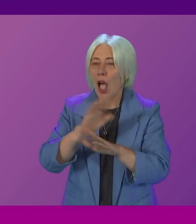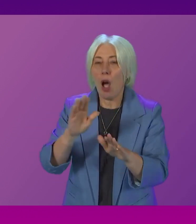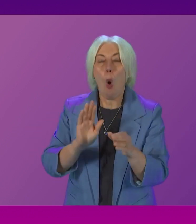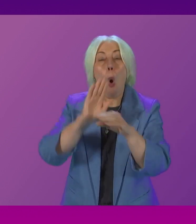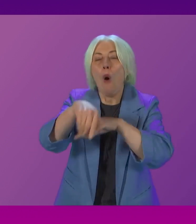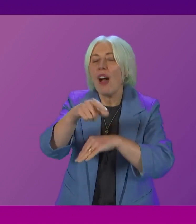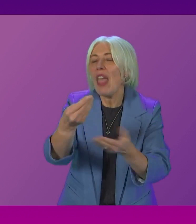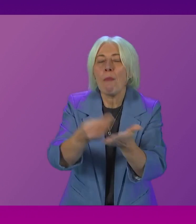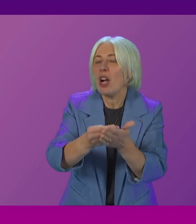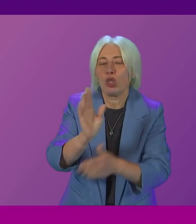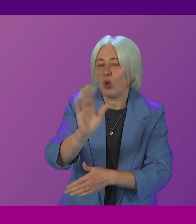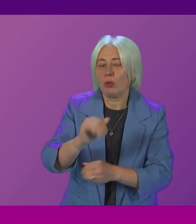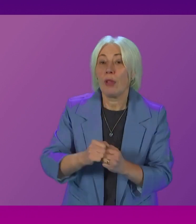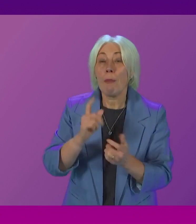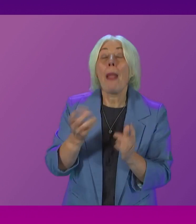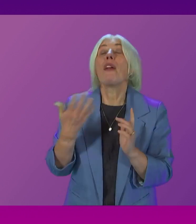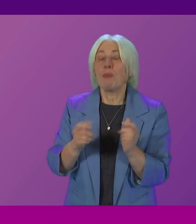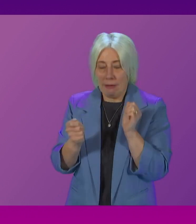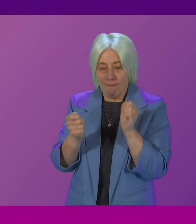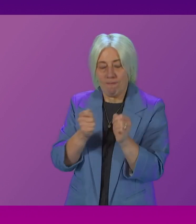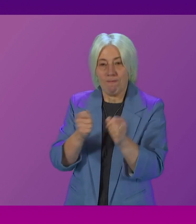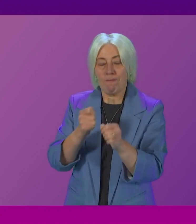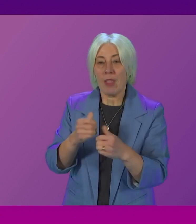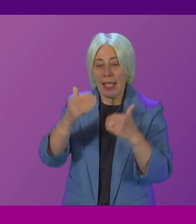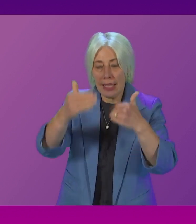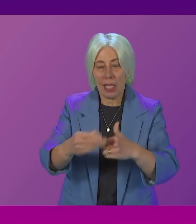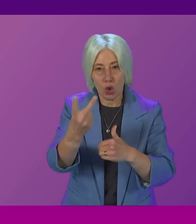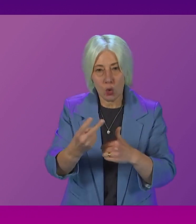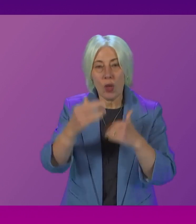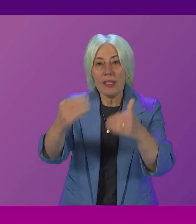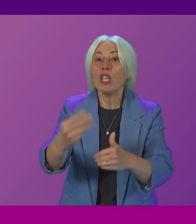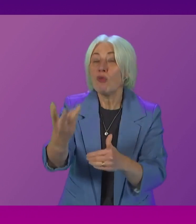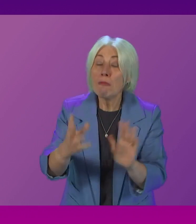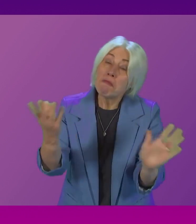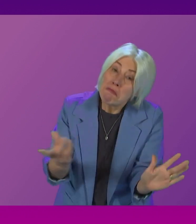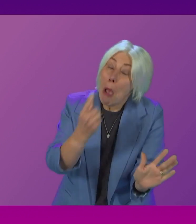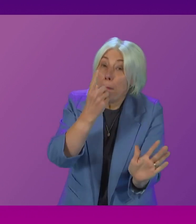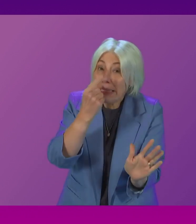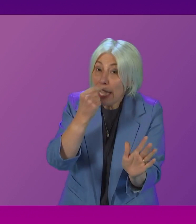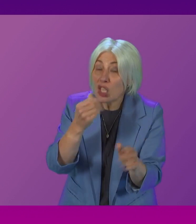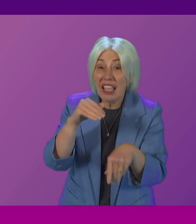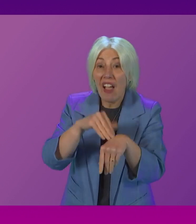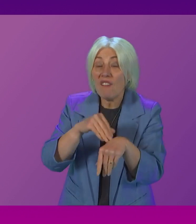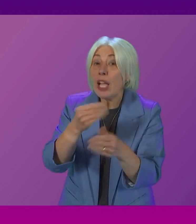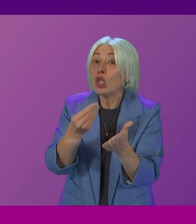A series of amendments lodged at stages 2 and 3 potentially had cost effects for future financial